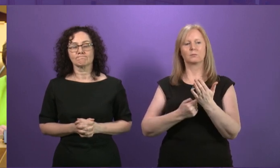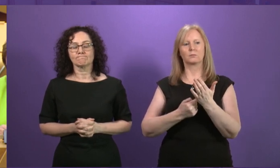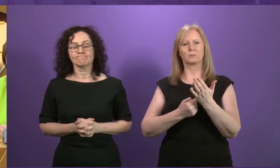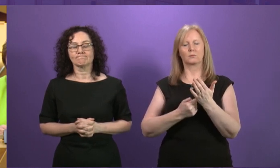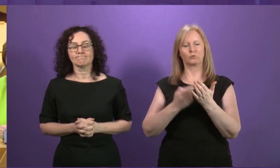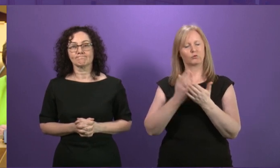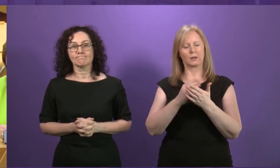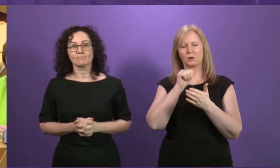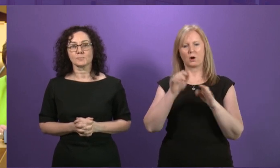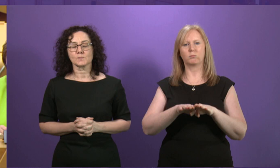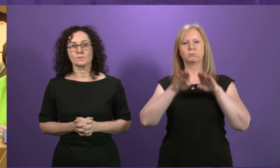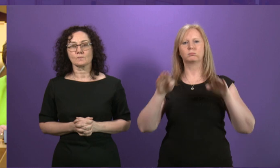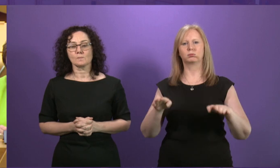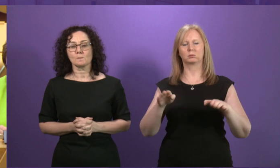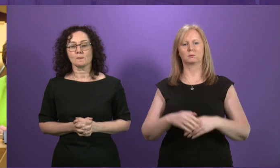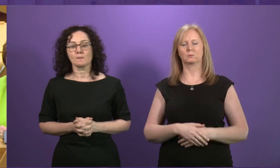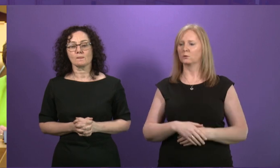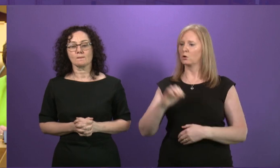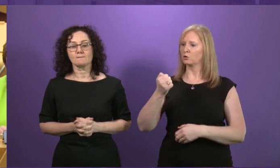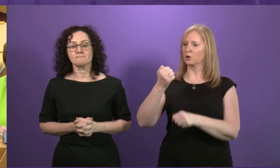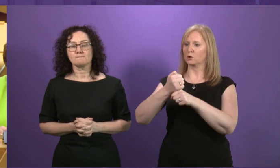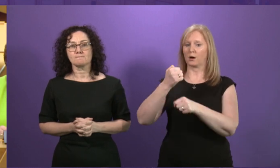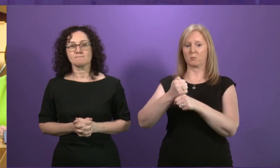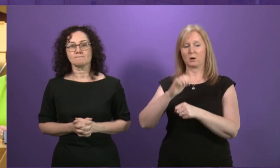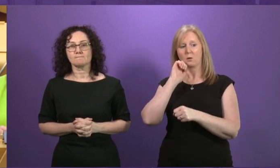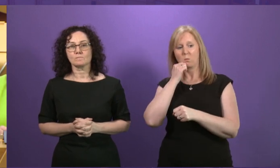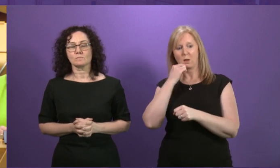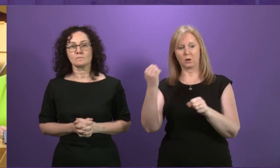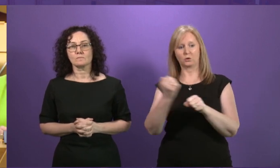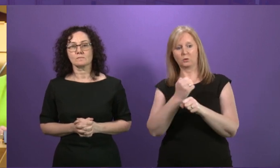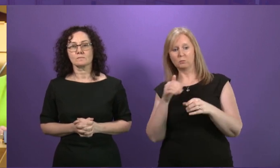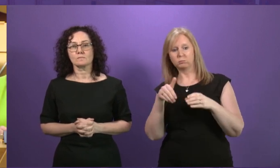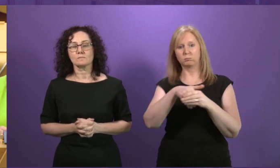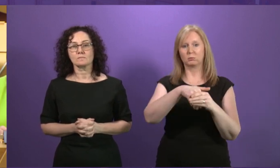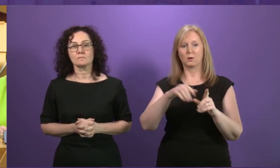What further steps will the Scottish Government take to secure a long-term future for the